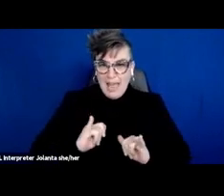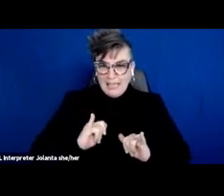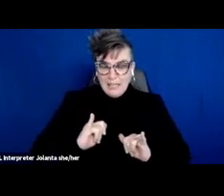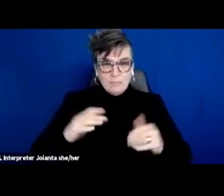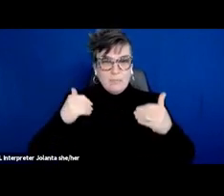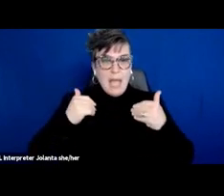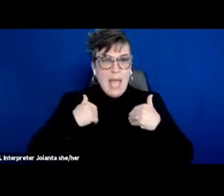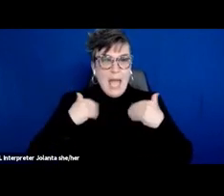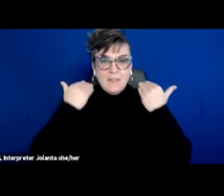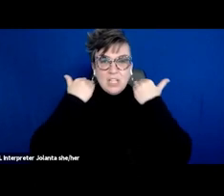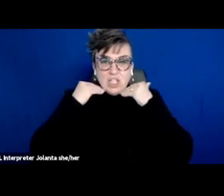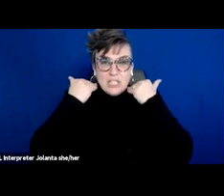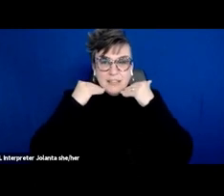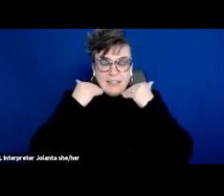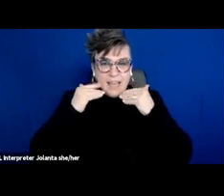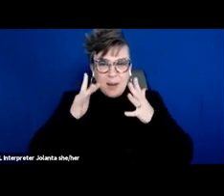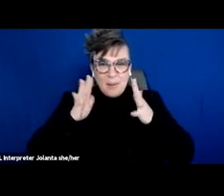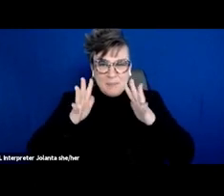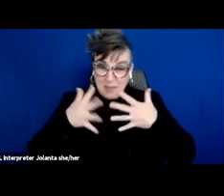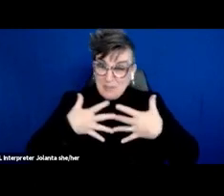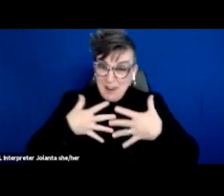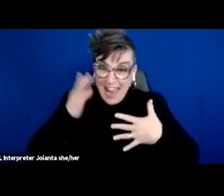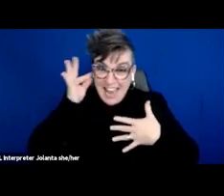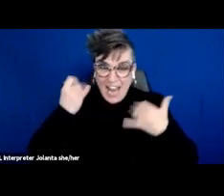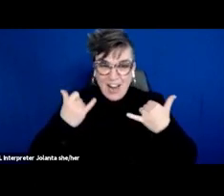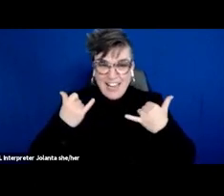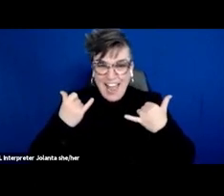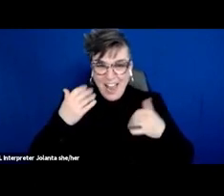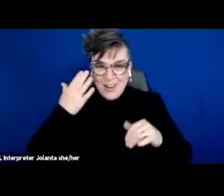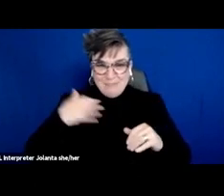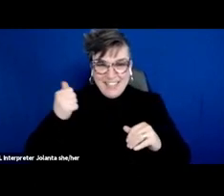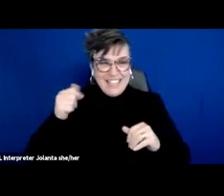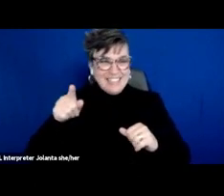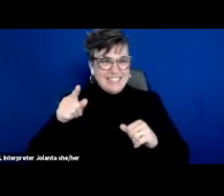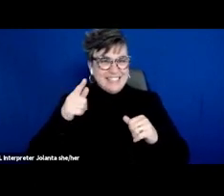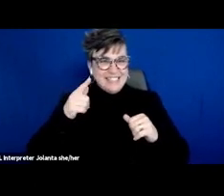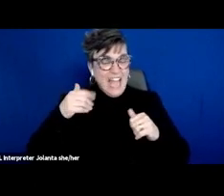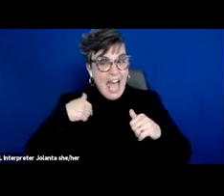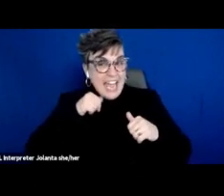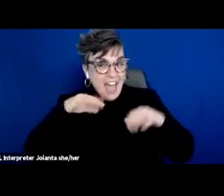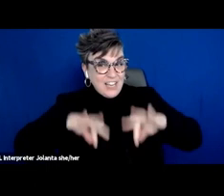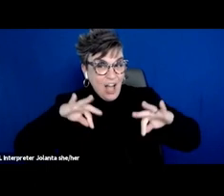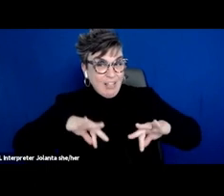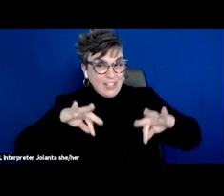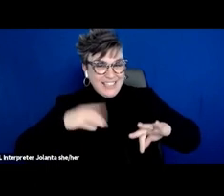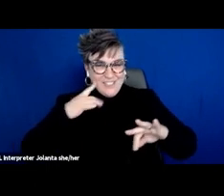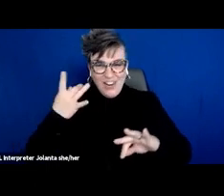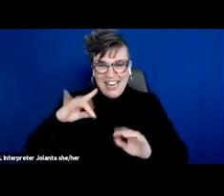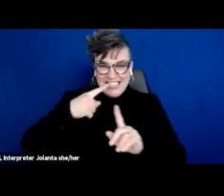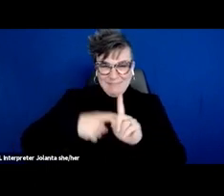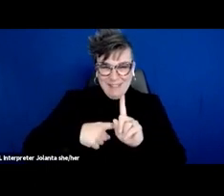length mostly gray hair now since I haven't colored for 18 months. And I wear tortoiseshell